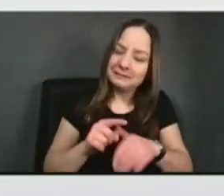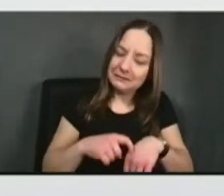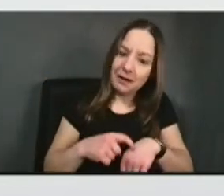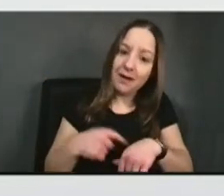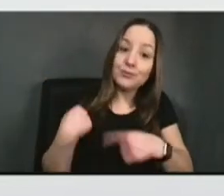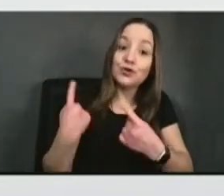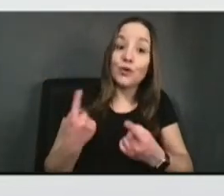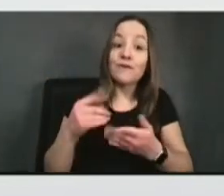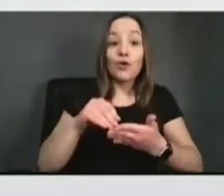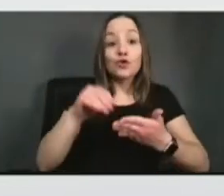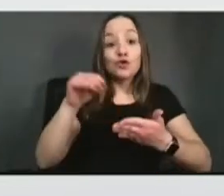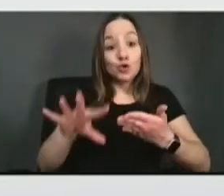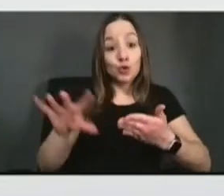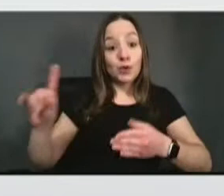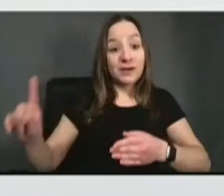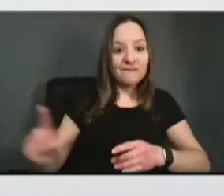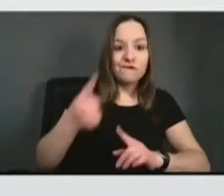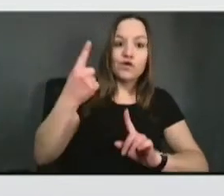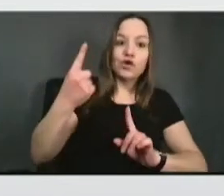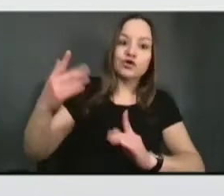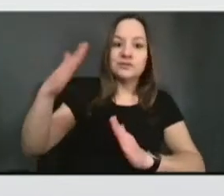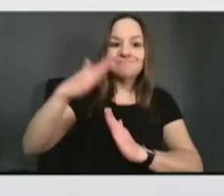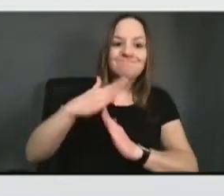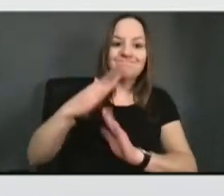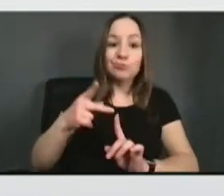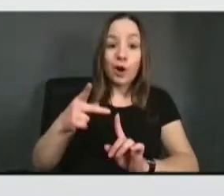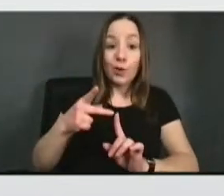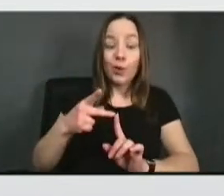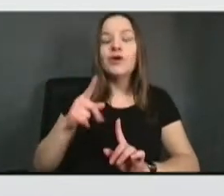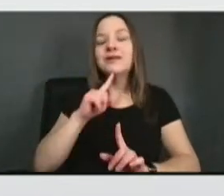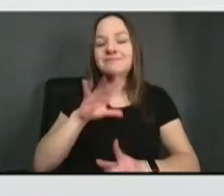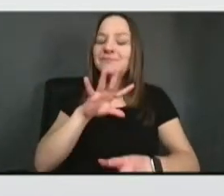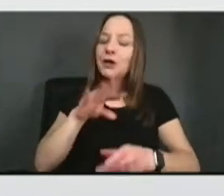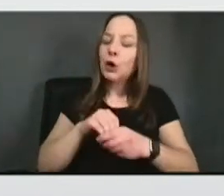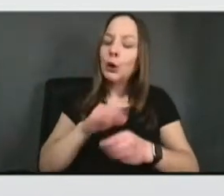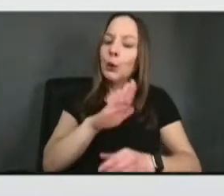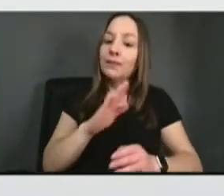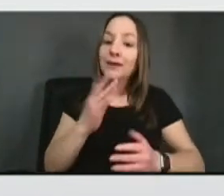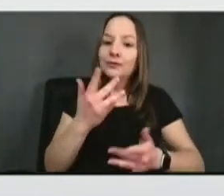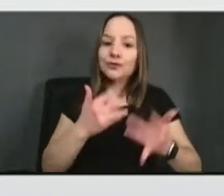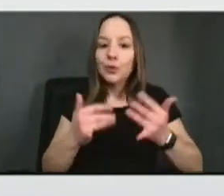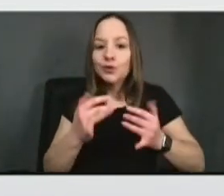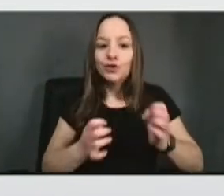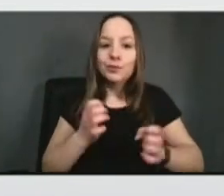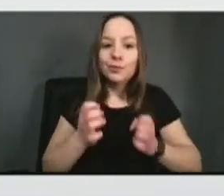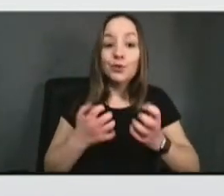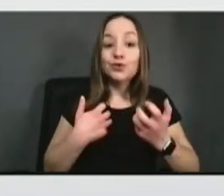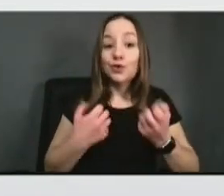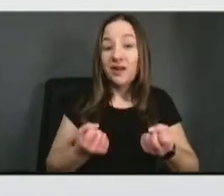And you've said many, many times that we're putting students first, and part of that is their